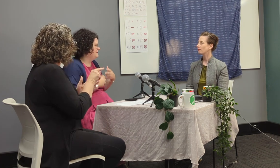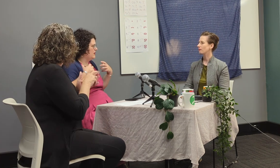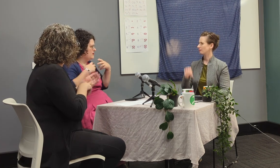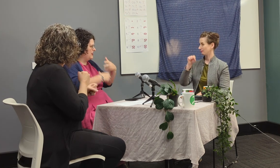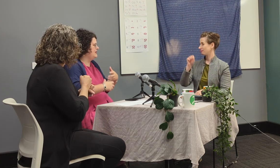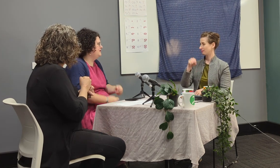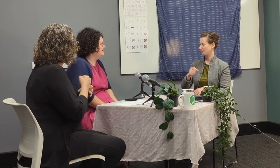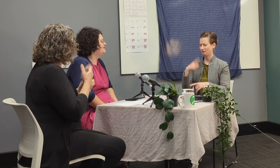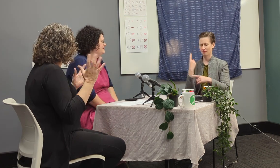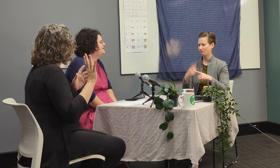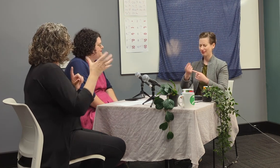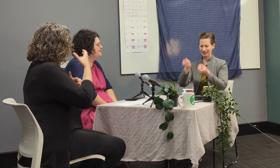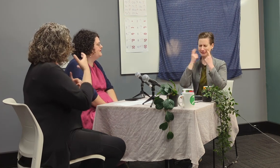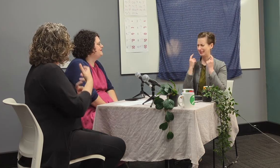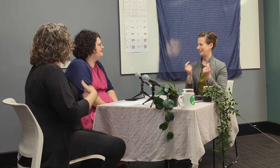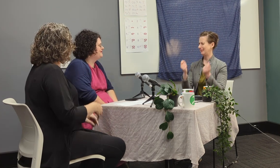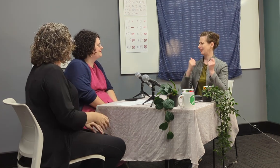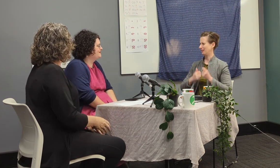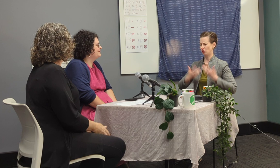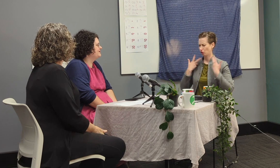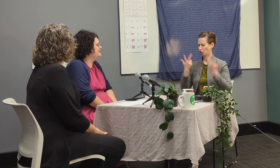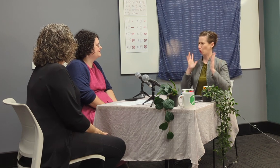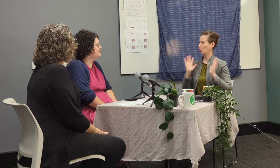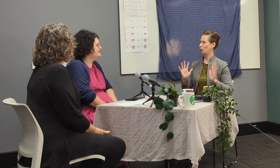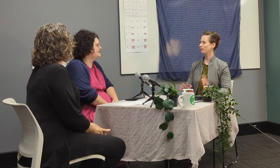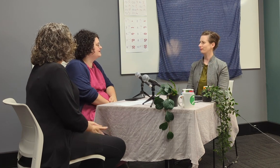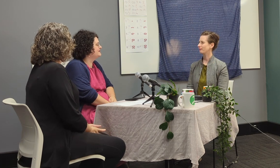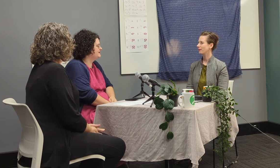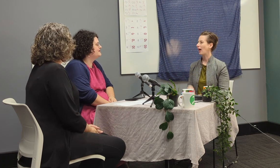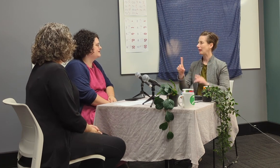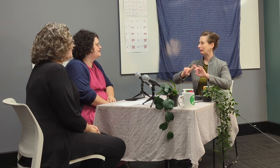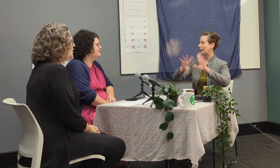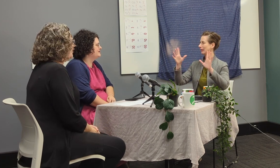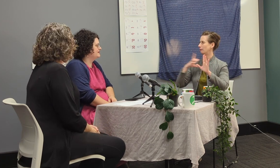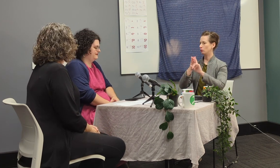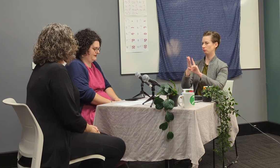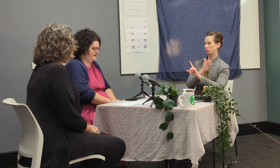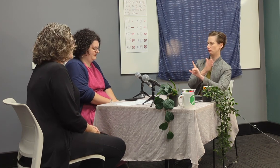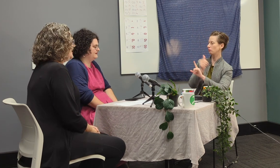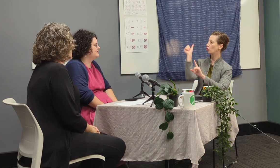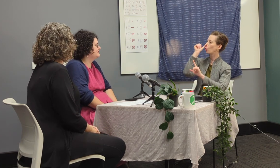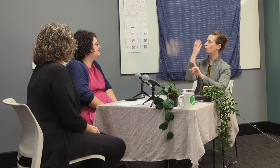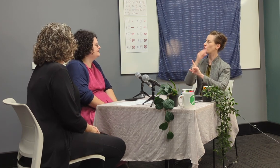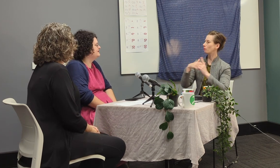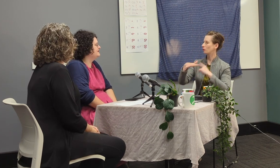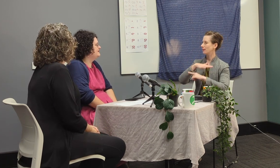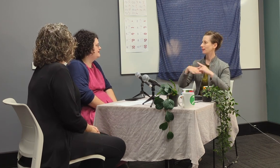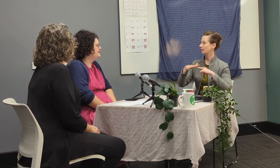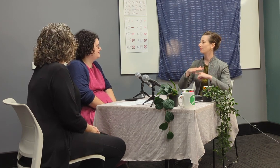H: Yes, exactly. You can do it quite easily and demonstrate it clearly and easily because you already